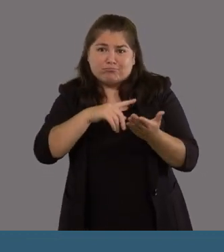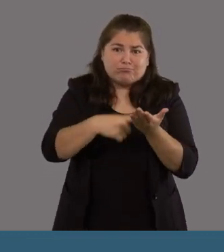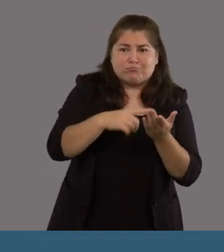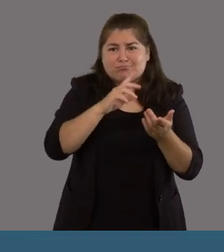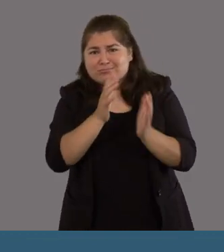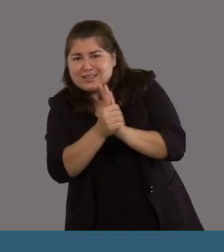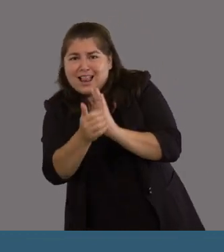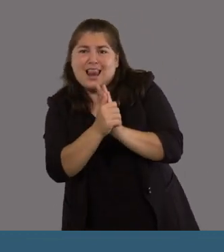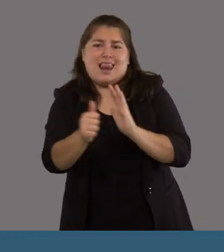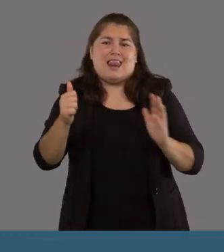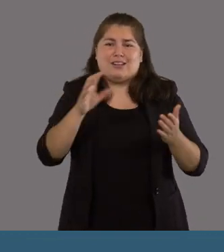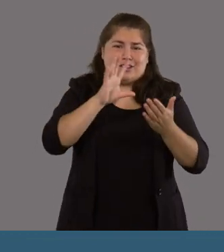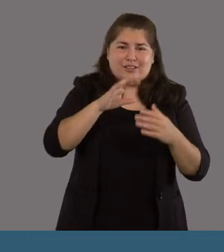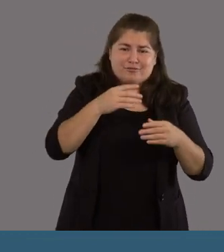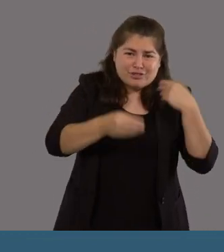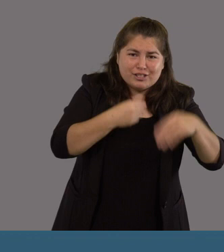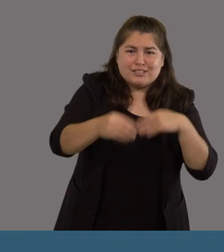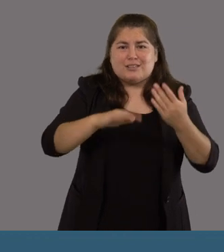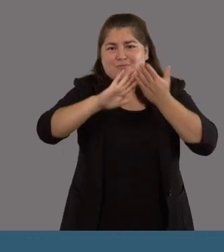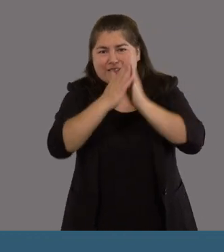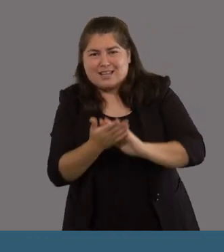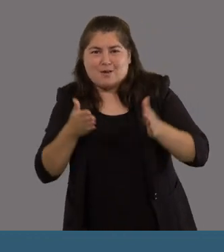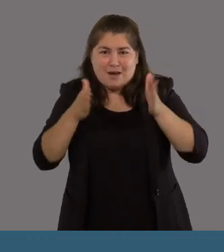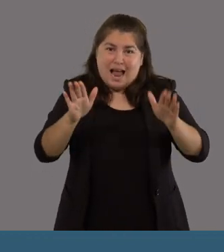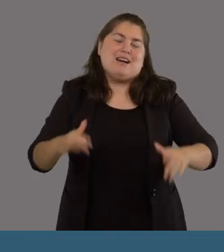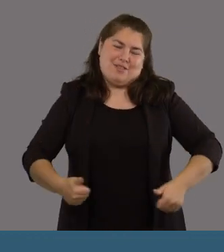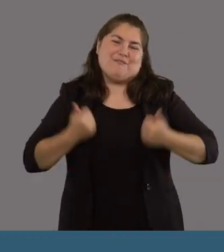that learning these skills and traditions becomes a way of life.